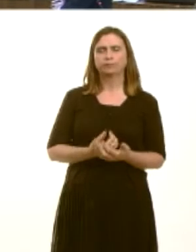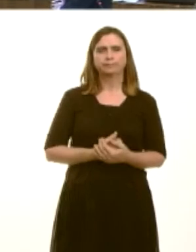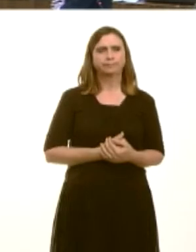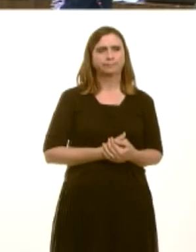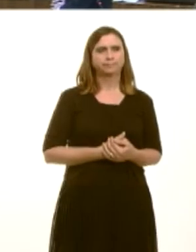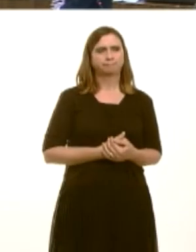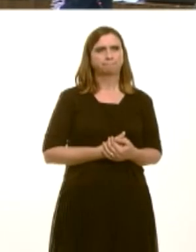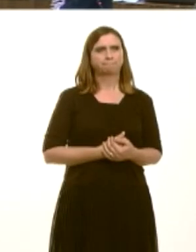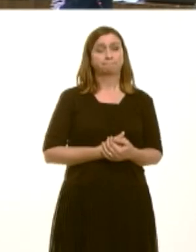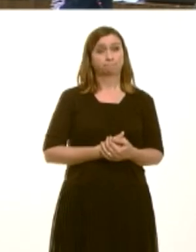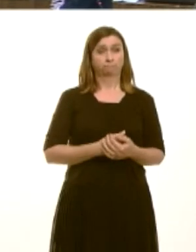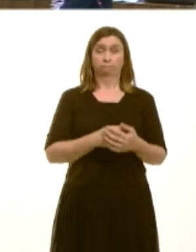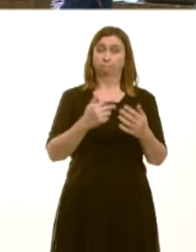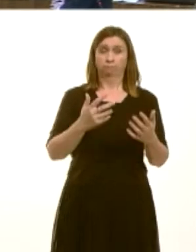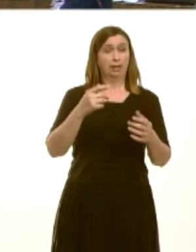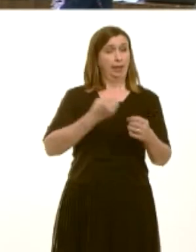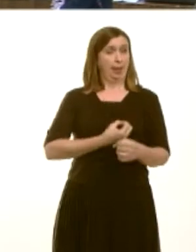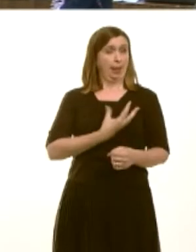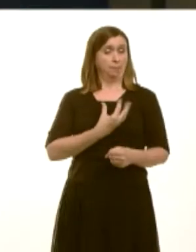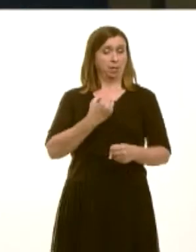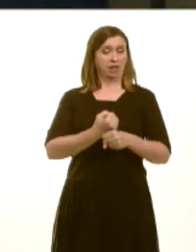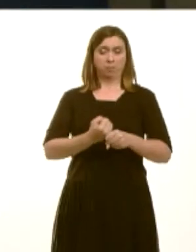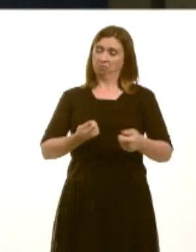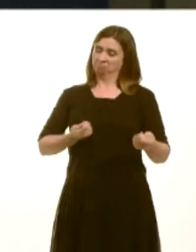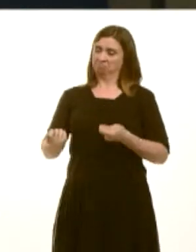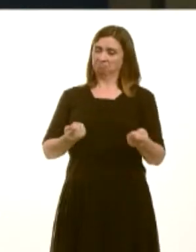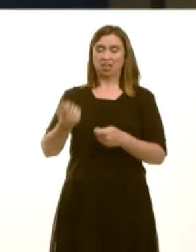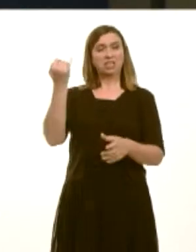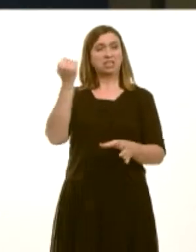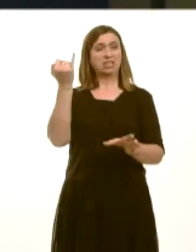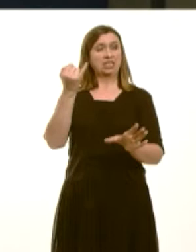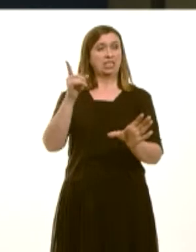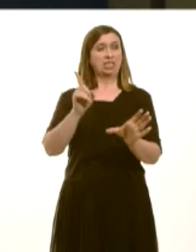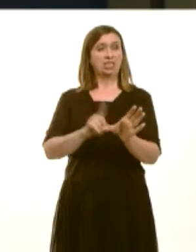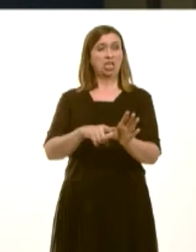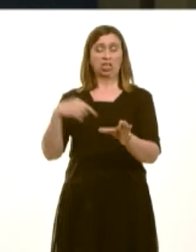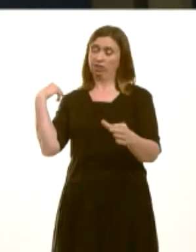Lafur yma yng Nghymru, gydaír prif gyfrifoldeb am drafnidiaeth, pa gamau gwirioneddol sydd